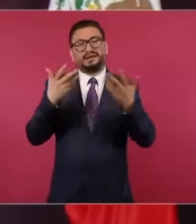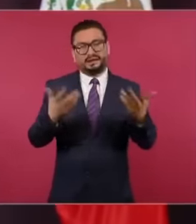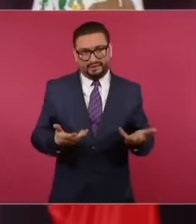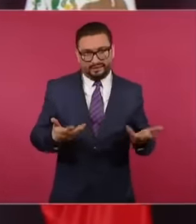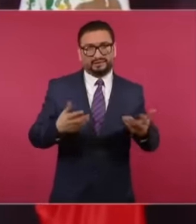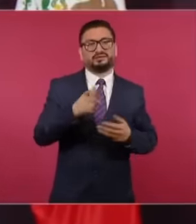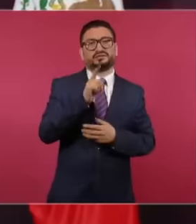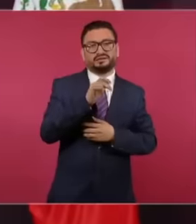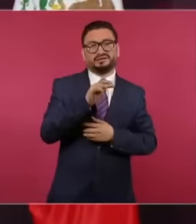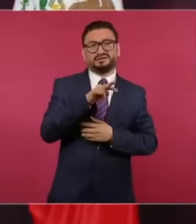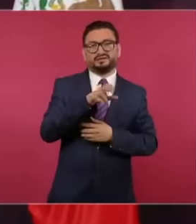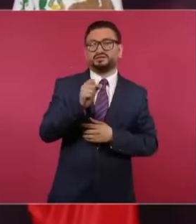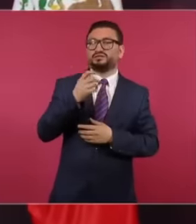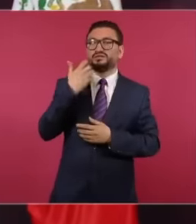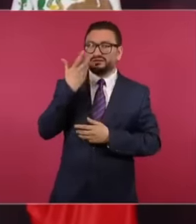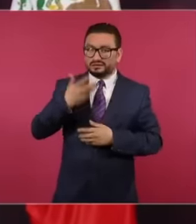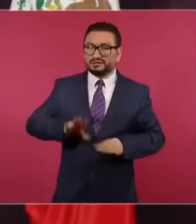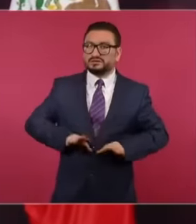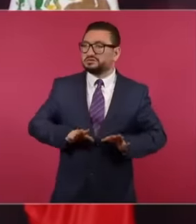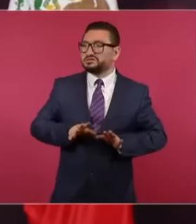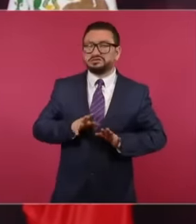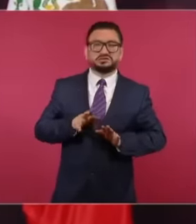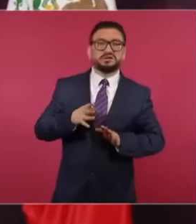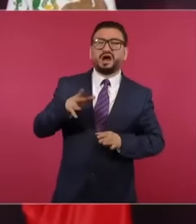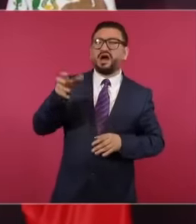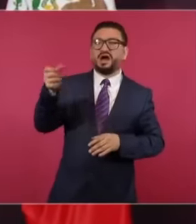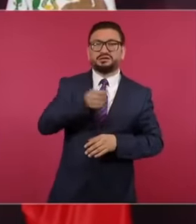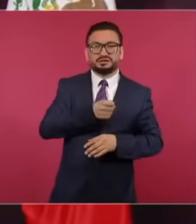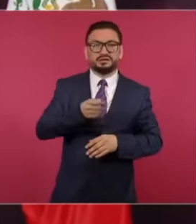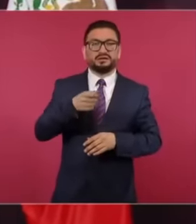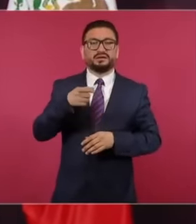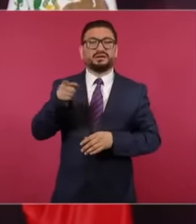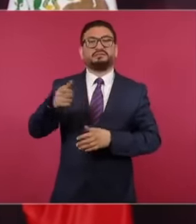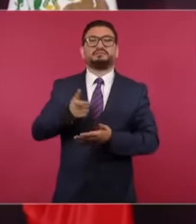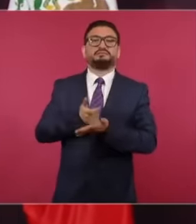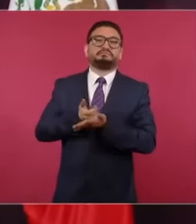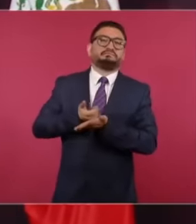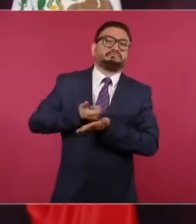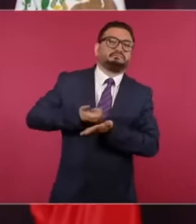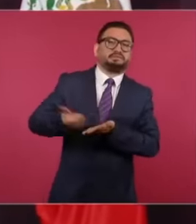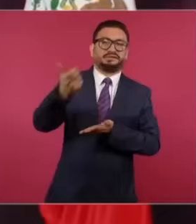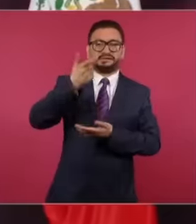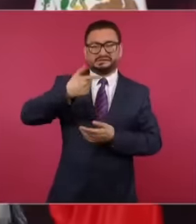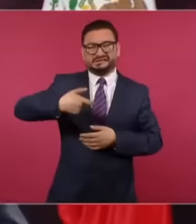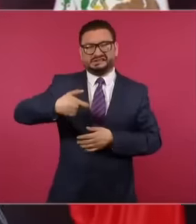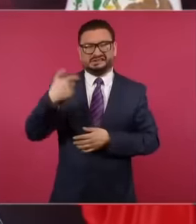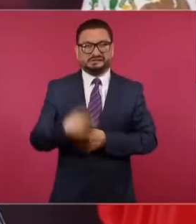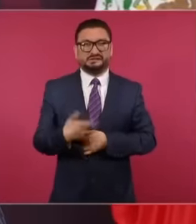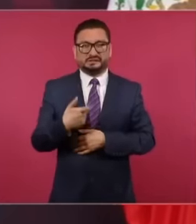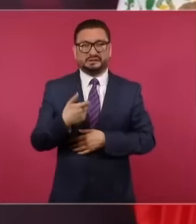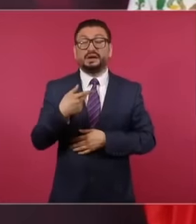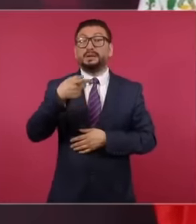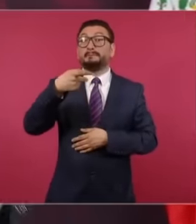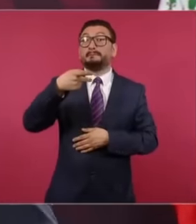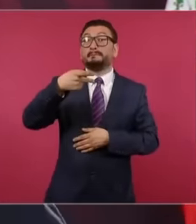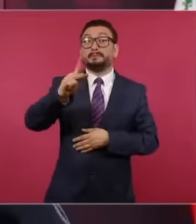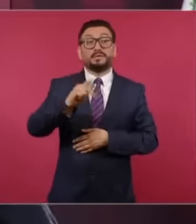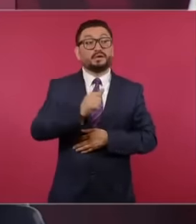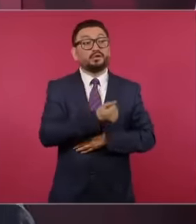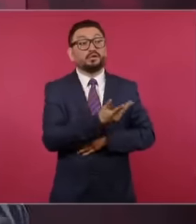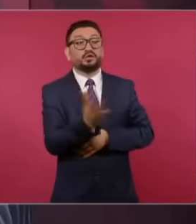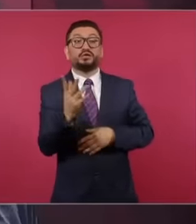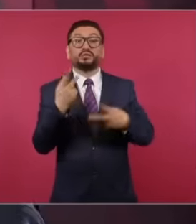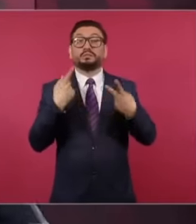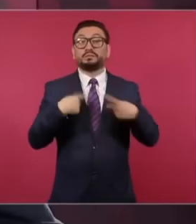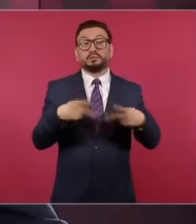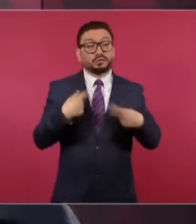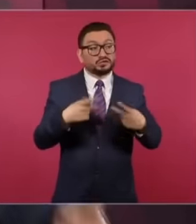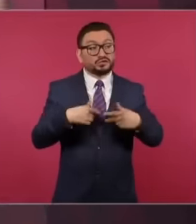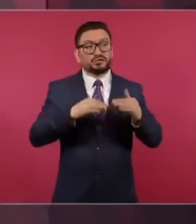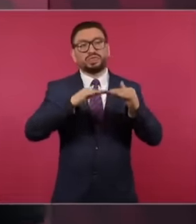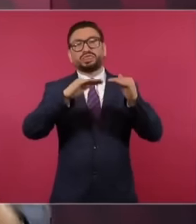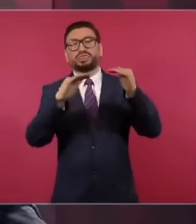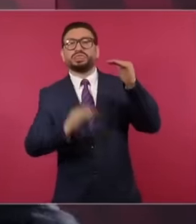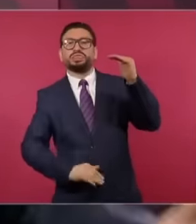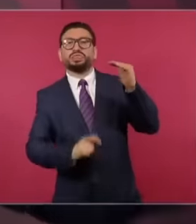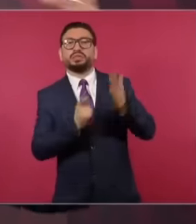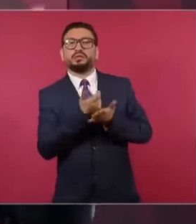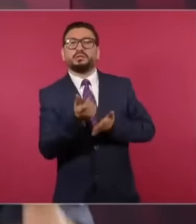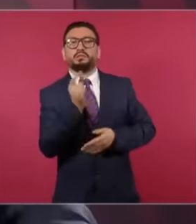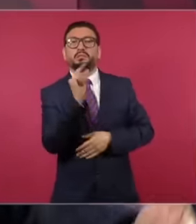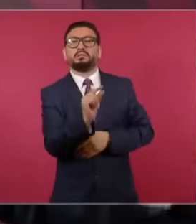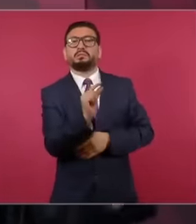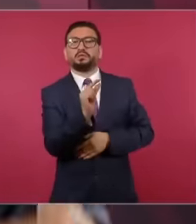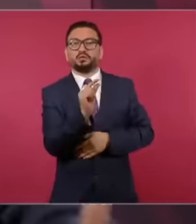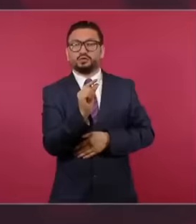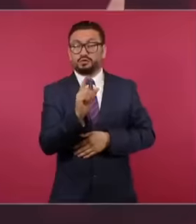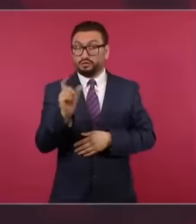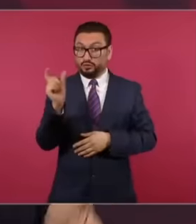these personalities who earn a lot but the rest earn very little and when an adjustment comes